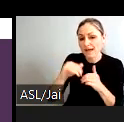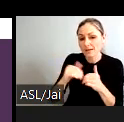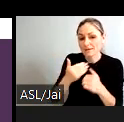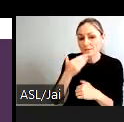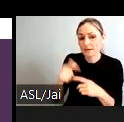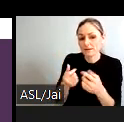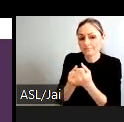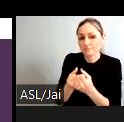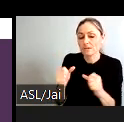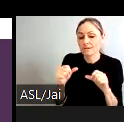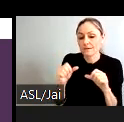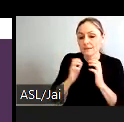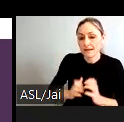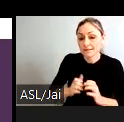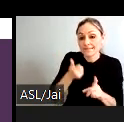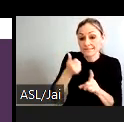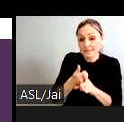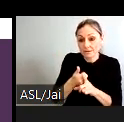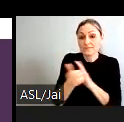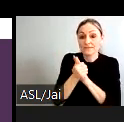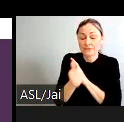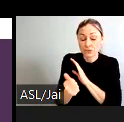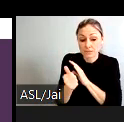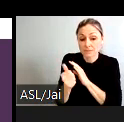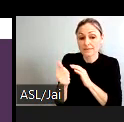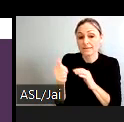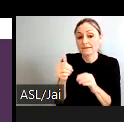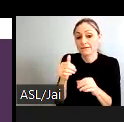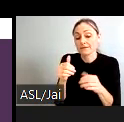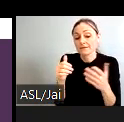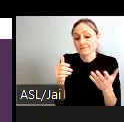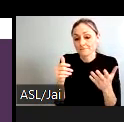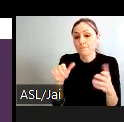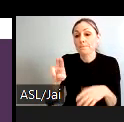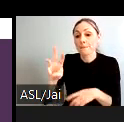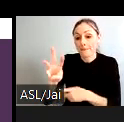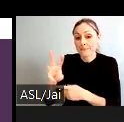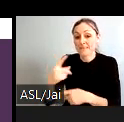In the report for 2020, UW determined the cost of living for one adult,